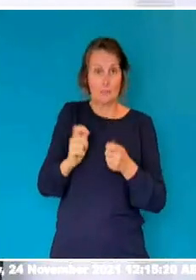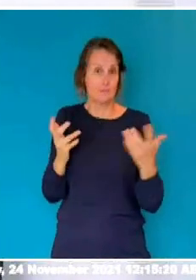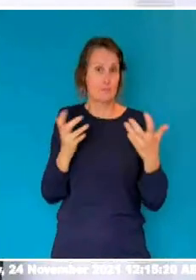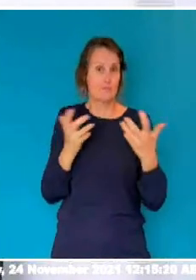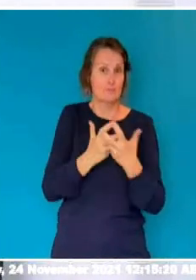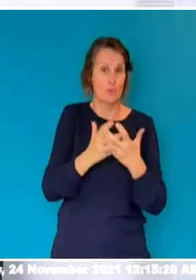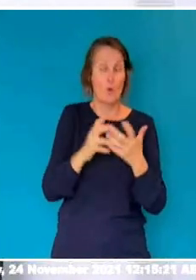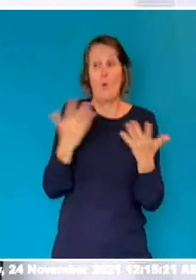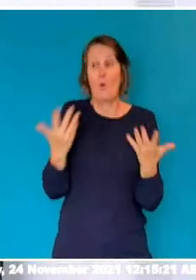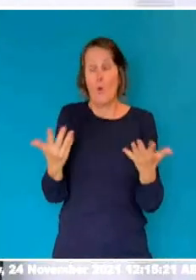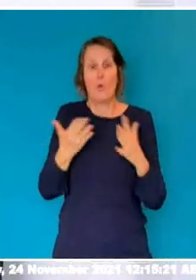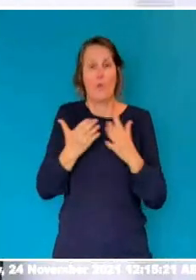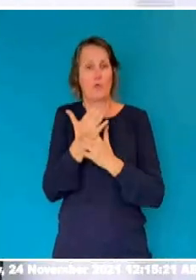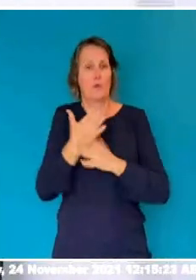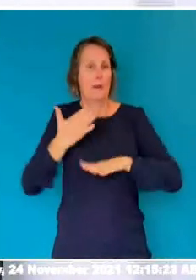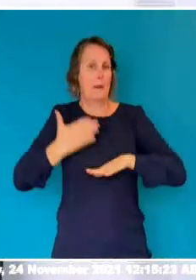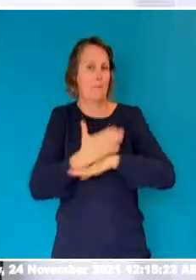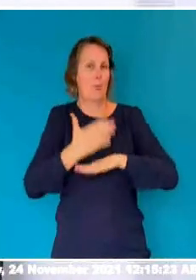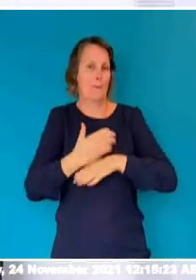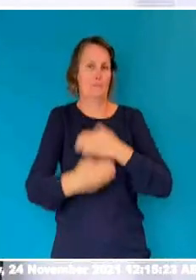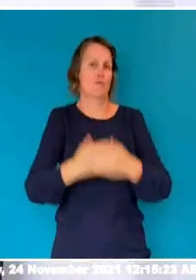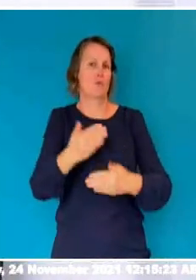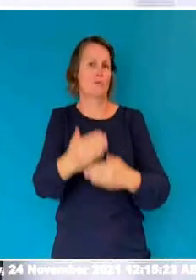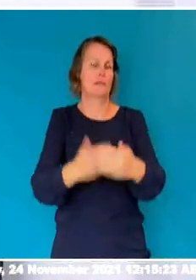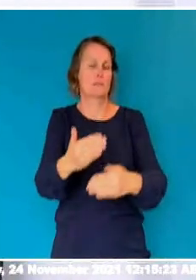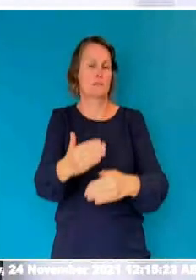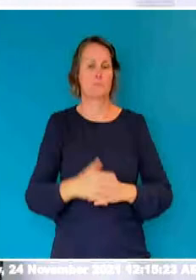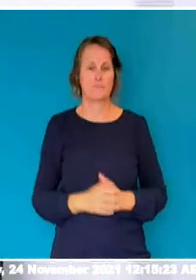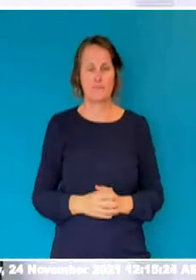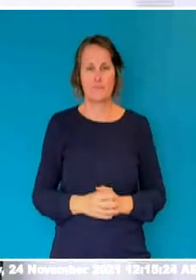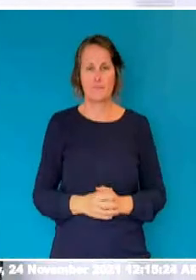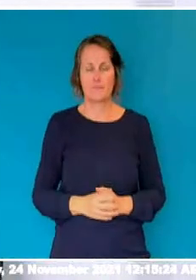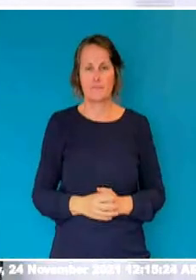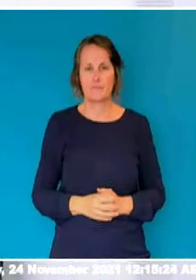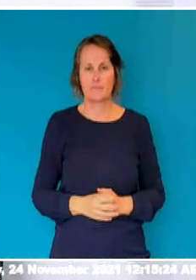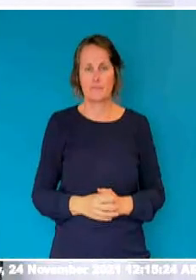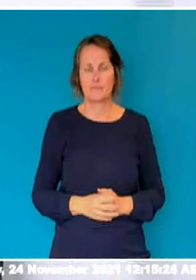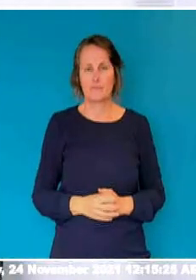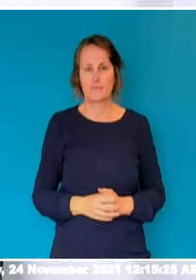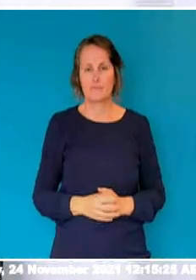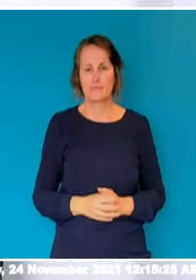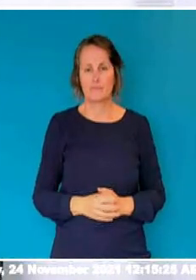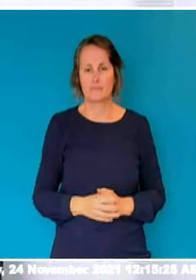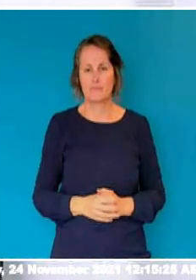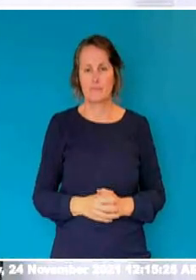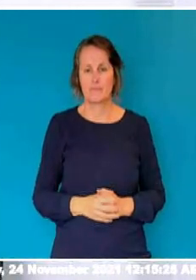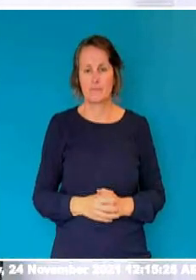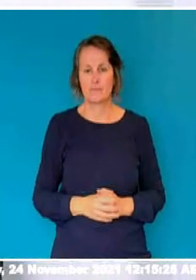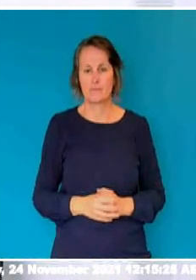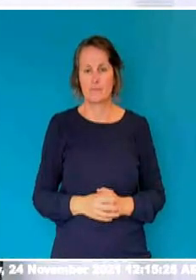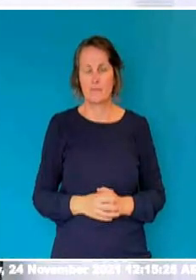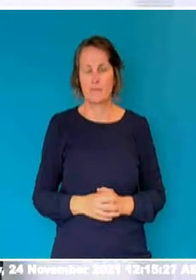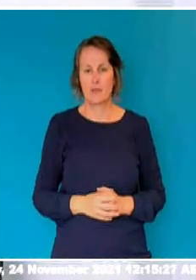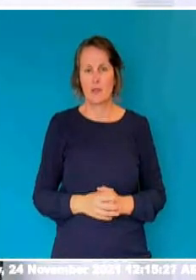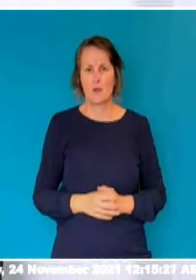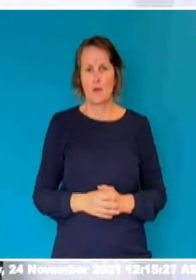been telling us about? I think that we actually capture the information at two different points